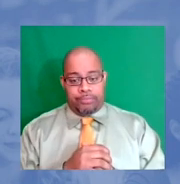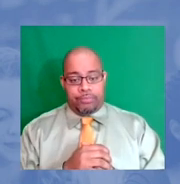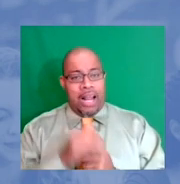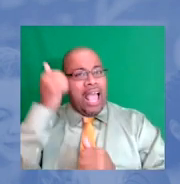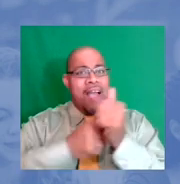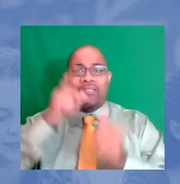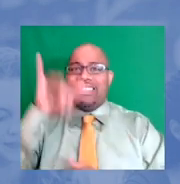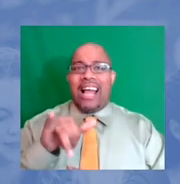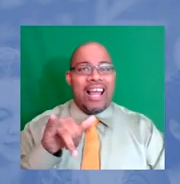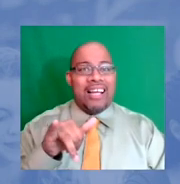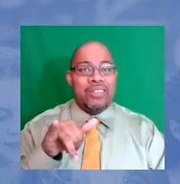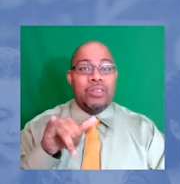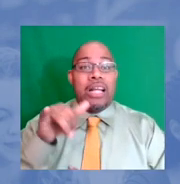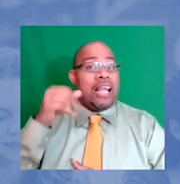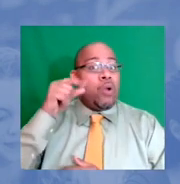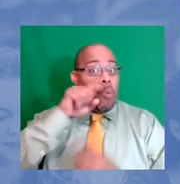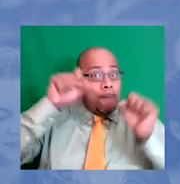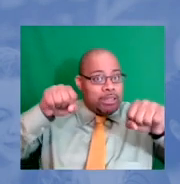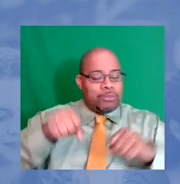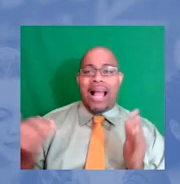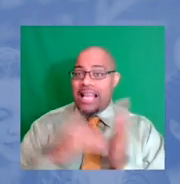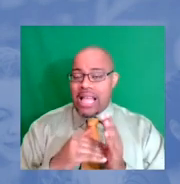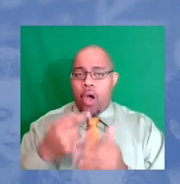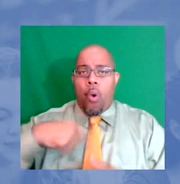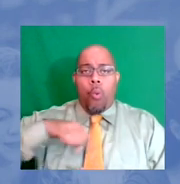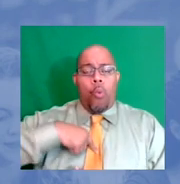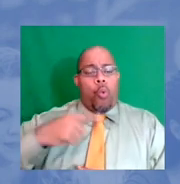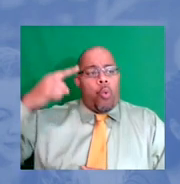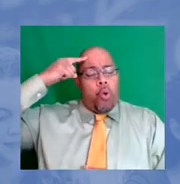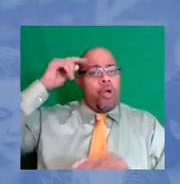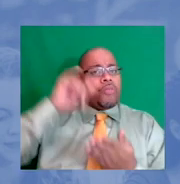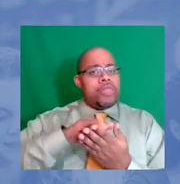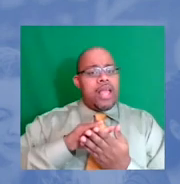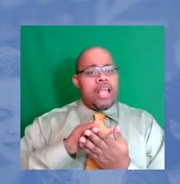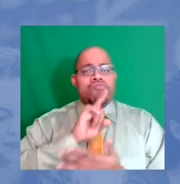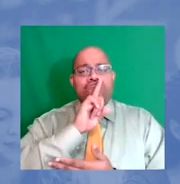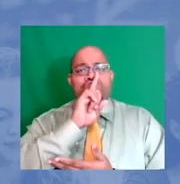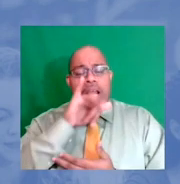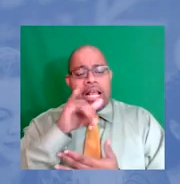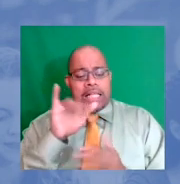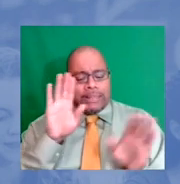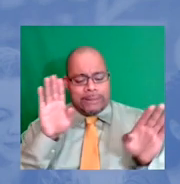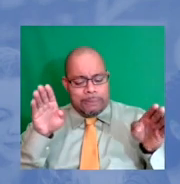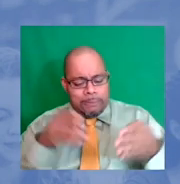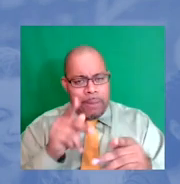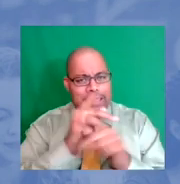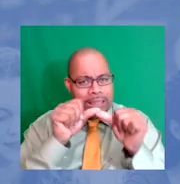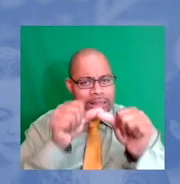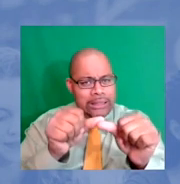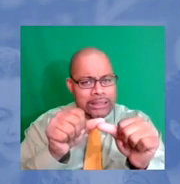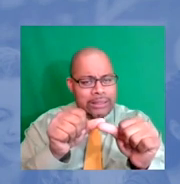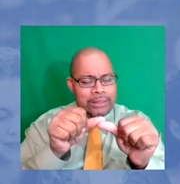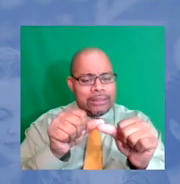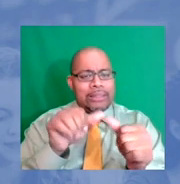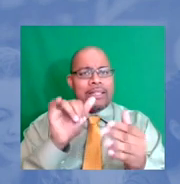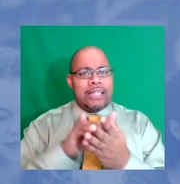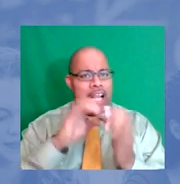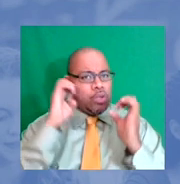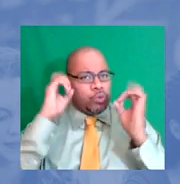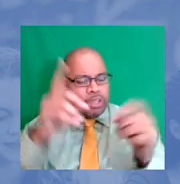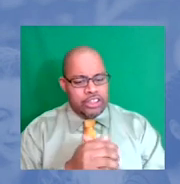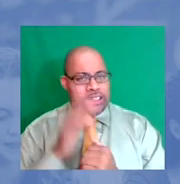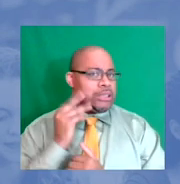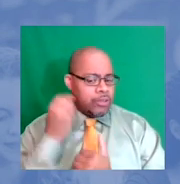AGAIN, WE THOUGHT THAT THIS WOULD REALLY HONE IN AND MAINTAIN THE CONTINUITY OF THEIR EDUCATIONAL